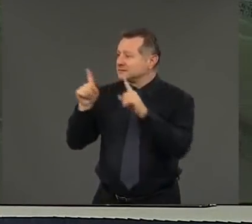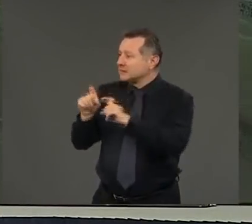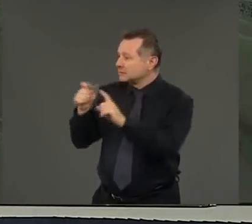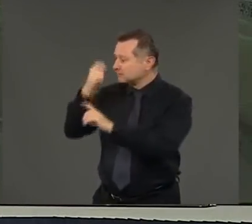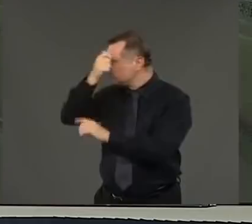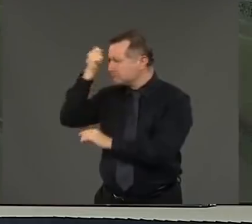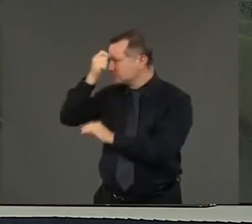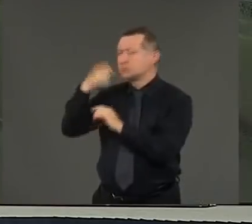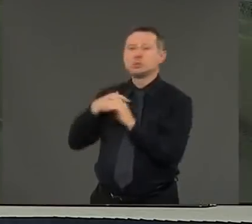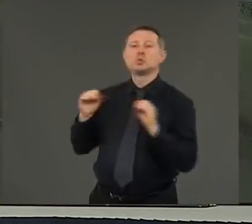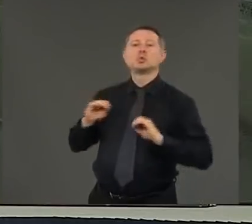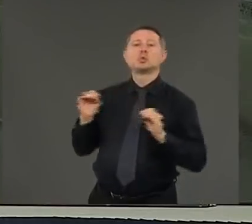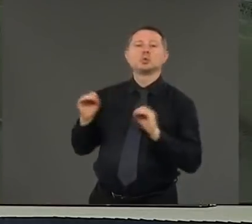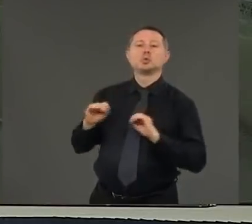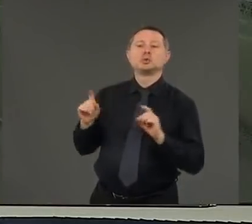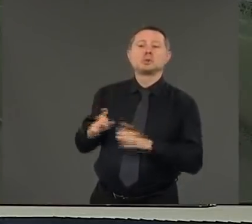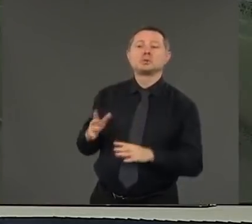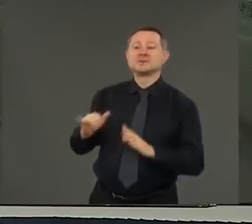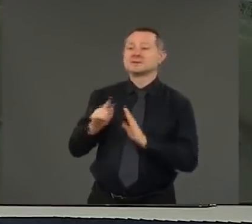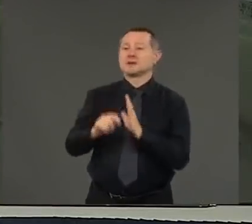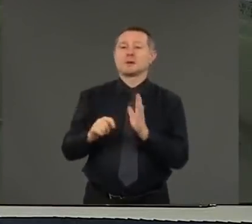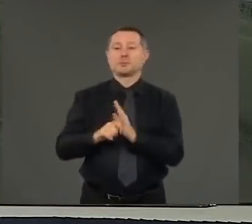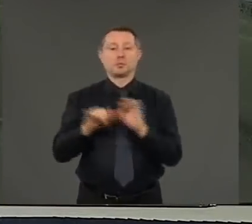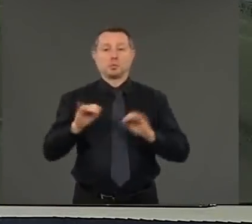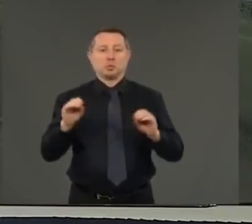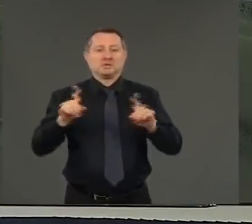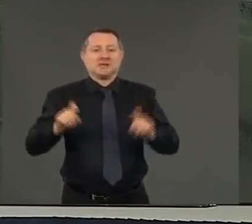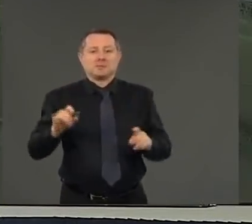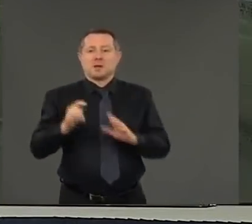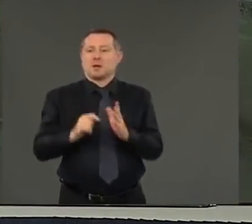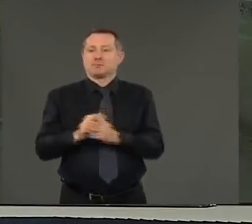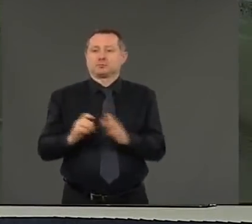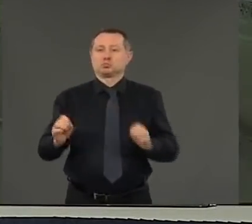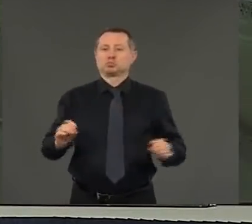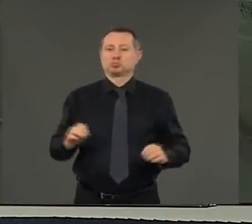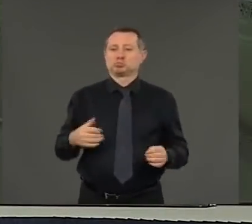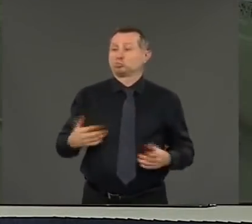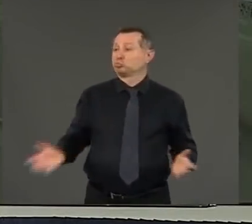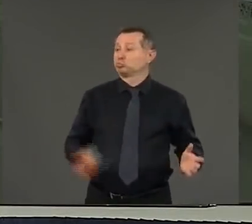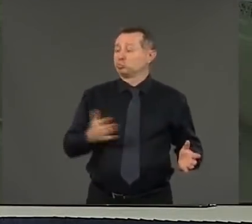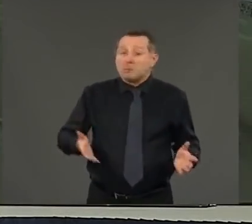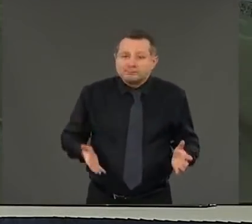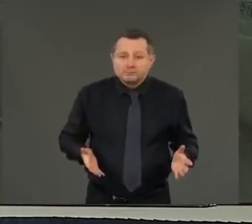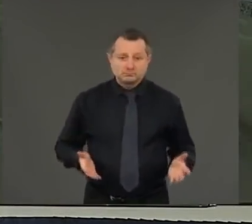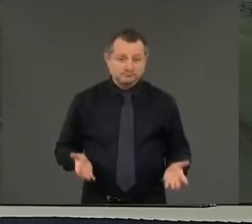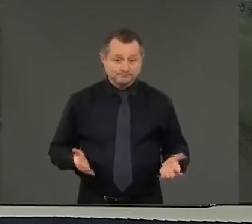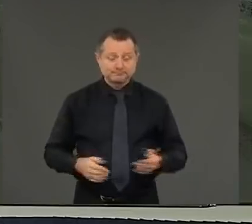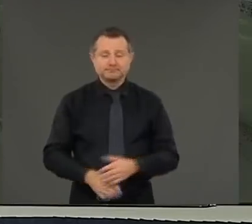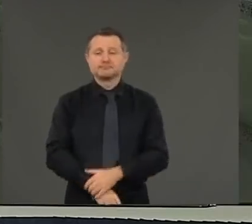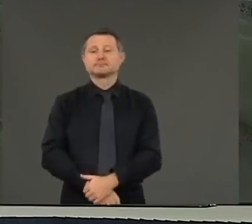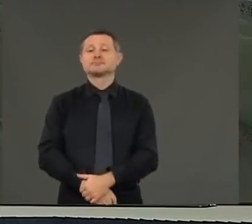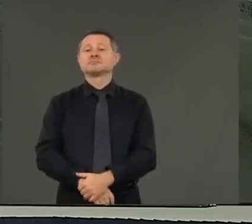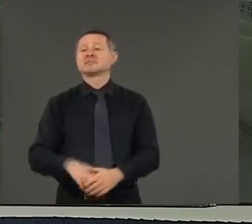HOMES. WE NEVER TESTED VISITORS. AT THAT TIME WE WEREN'T TESTING